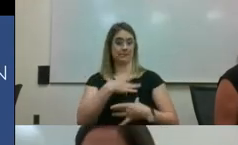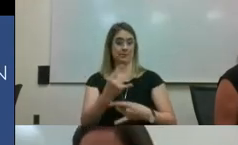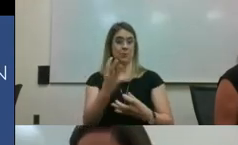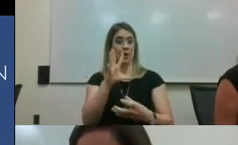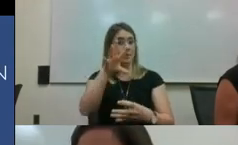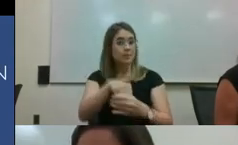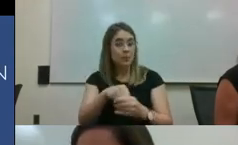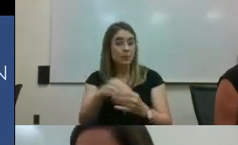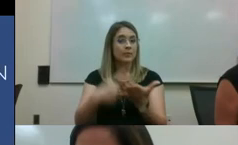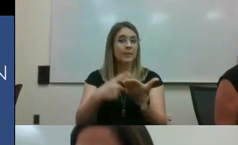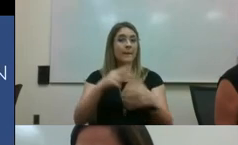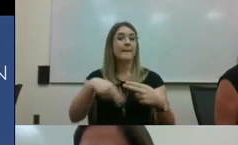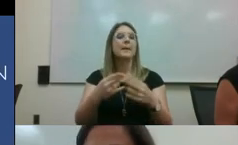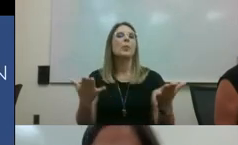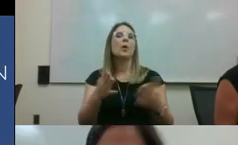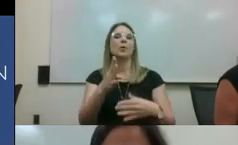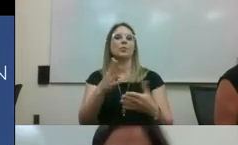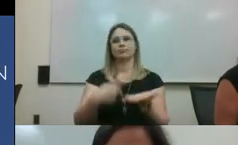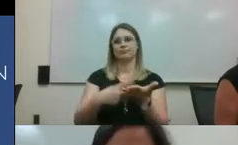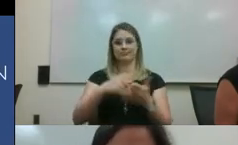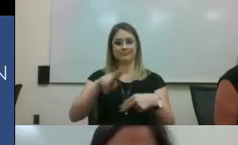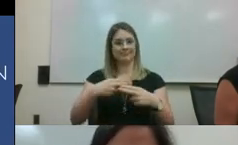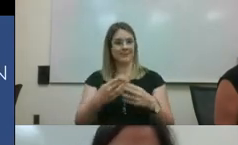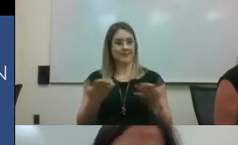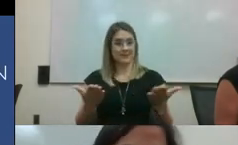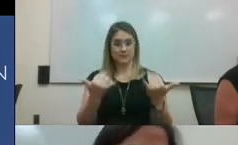in what we're talking about today. If you have any questions or comments,